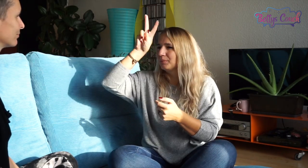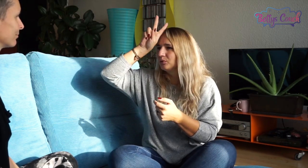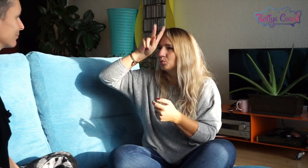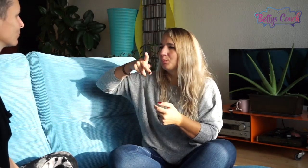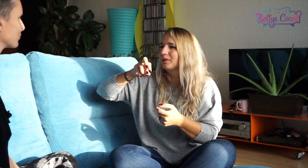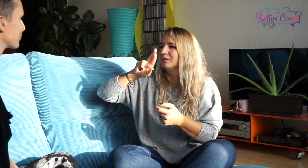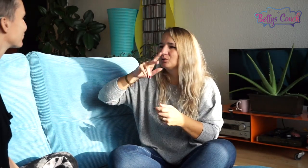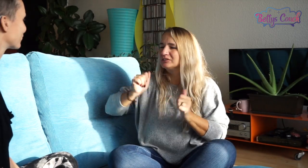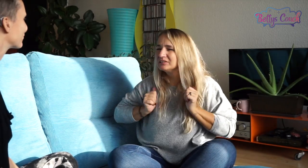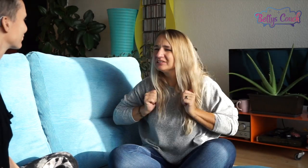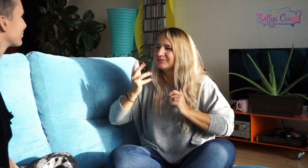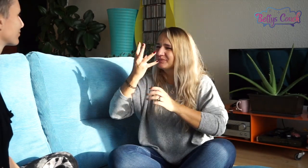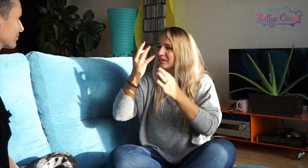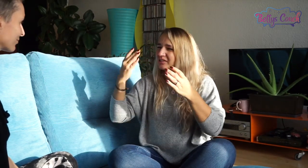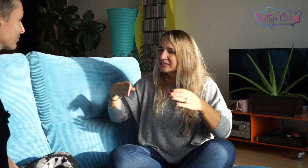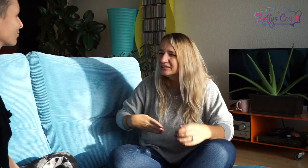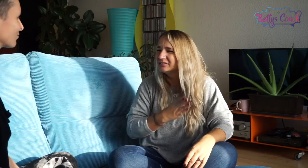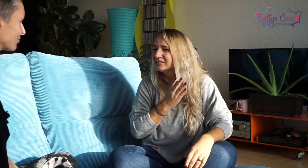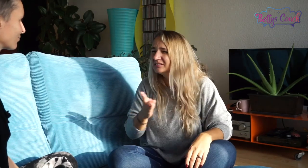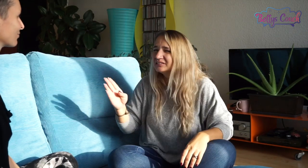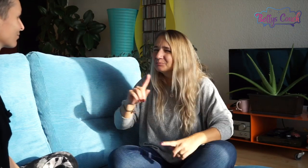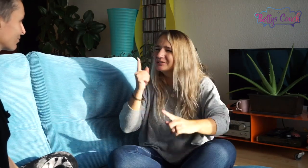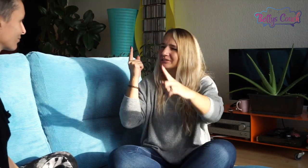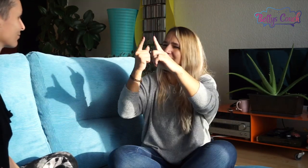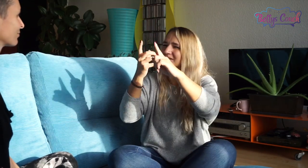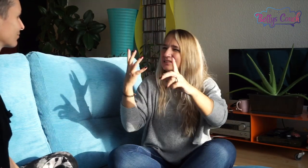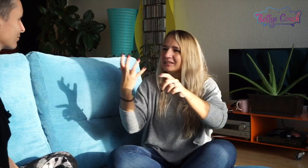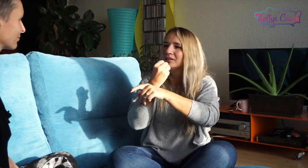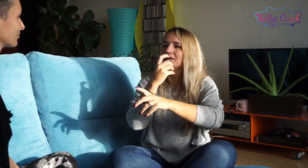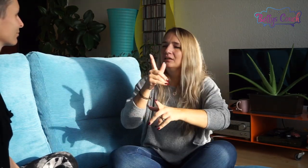It took a total of 4 days to climb it.